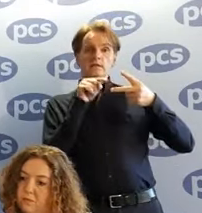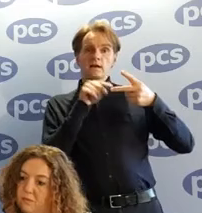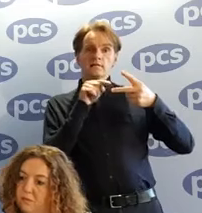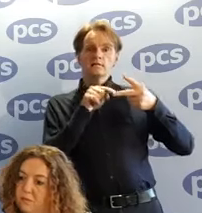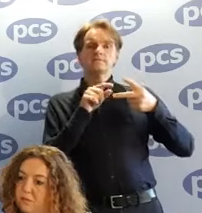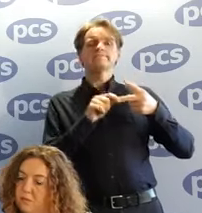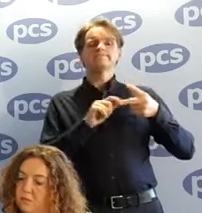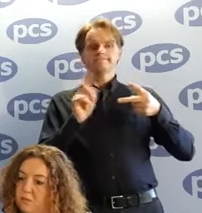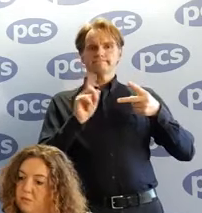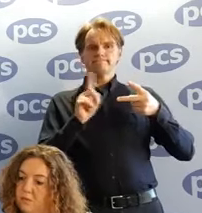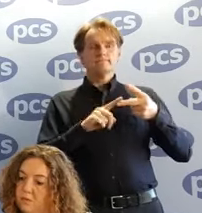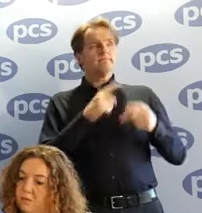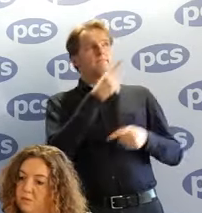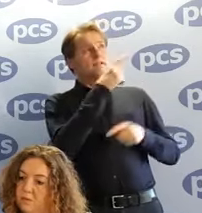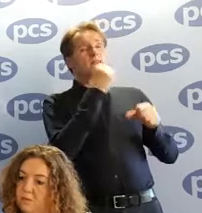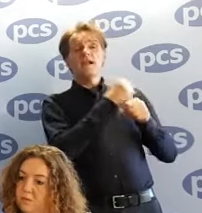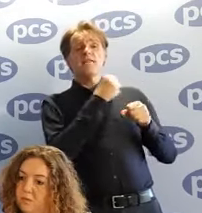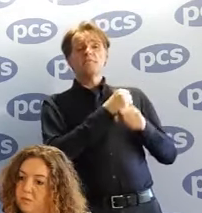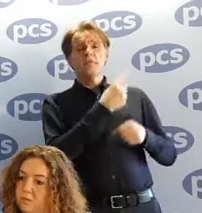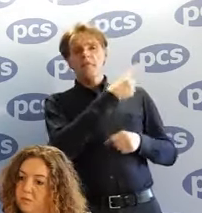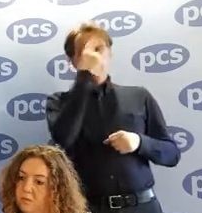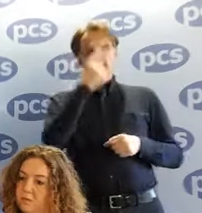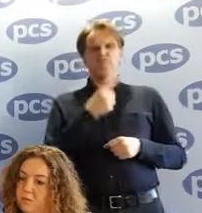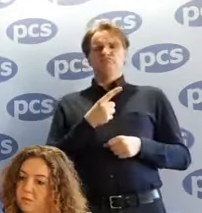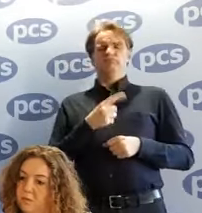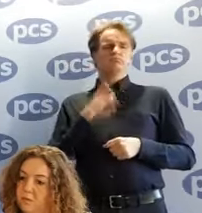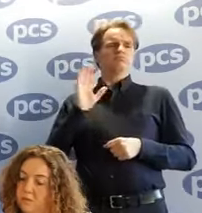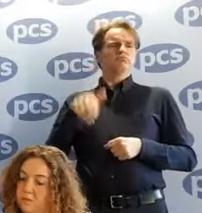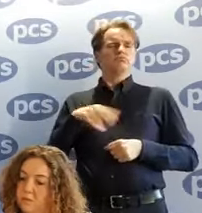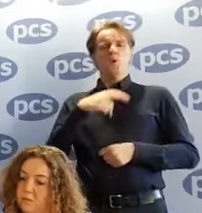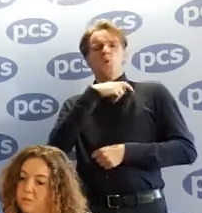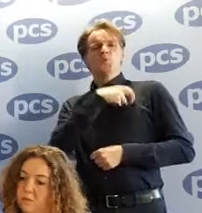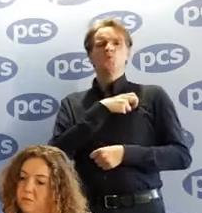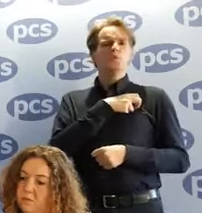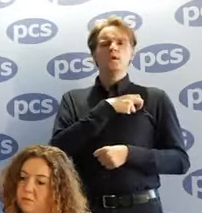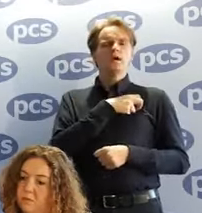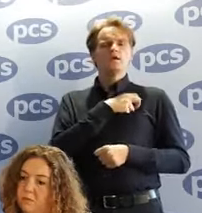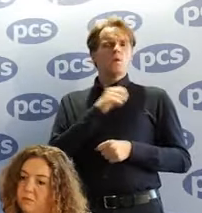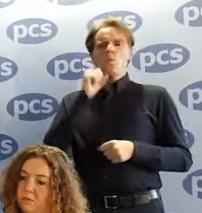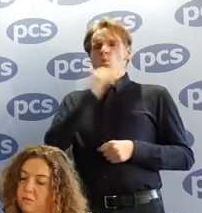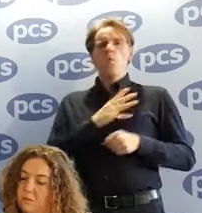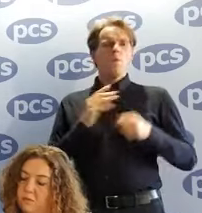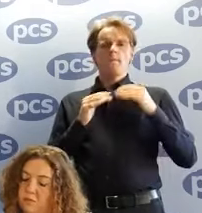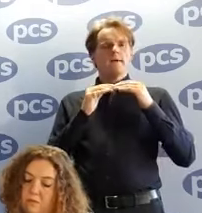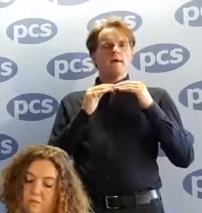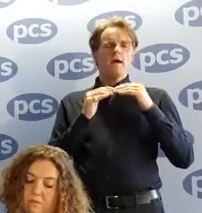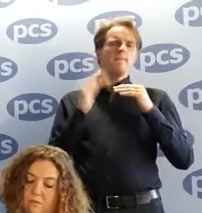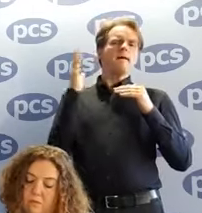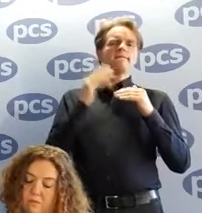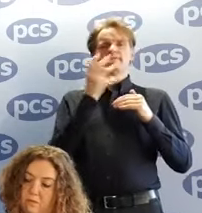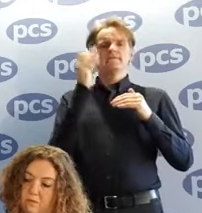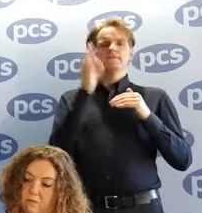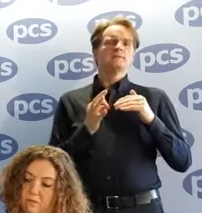government don't believe we can beat 50%. It's why they've got the audacity to write to us and say you're still getting 1% even though others are getting